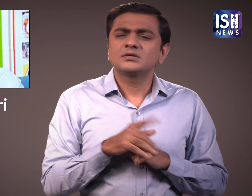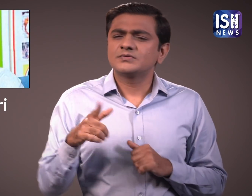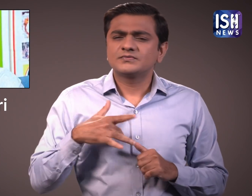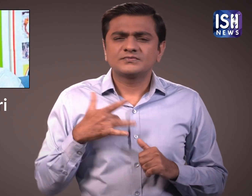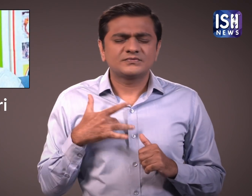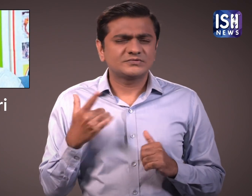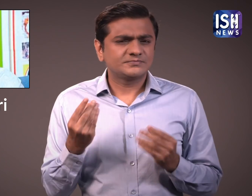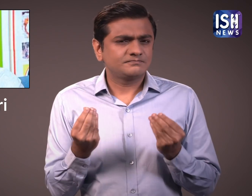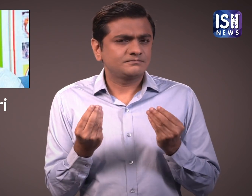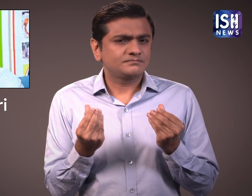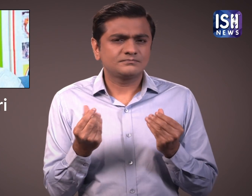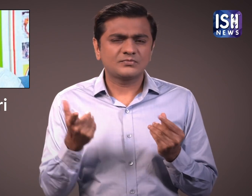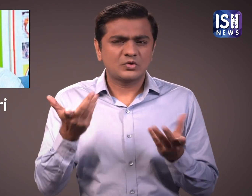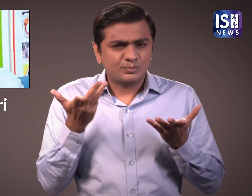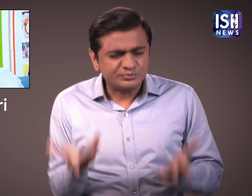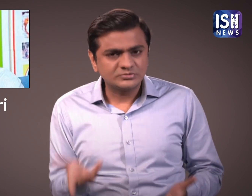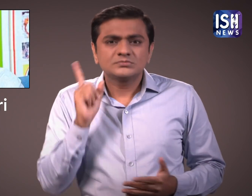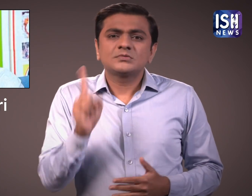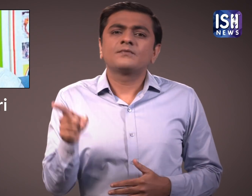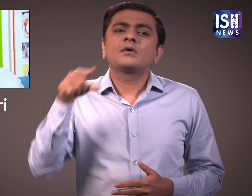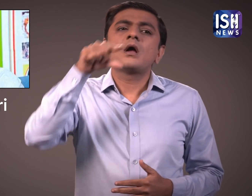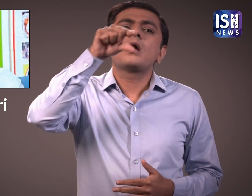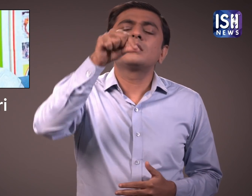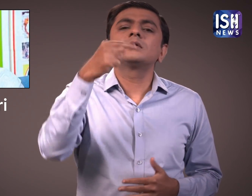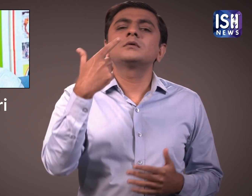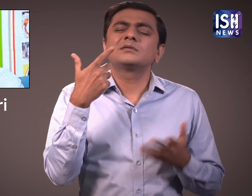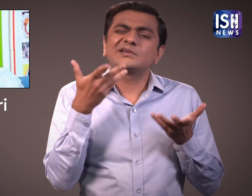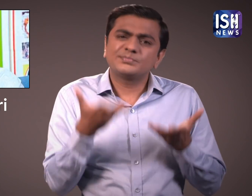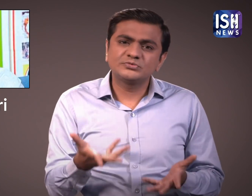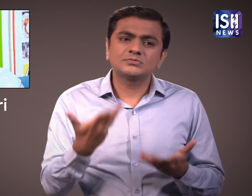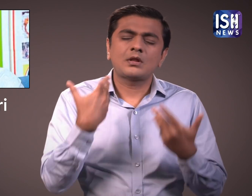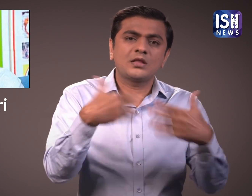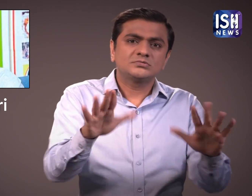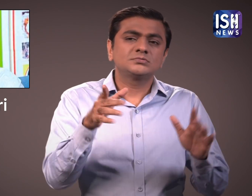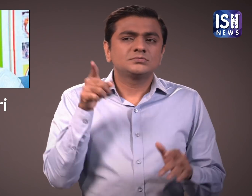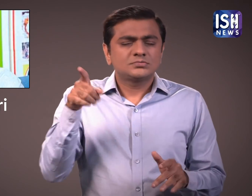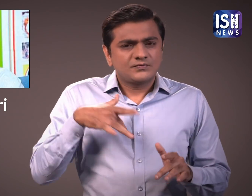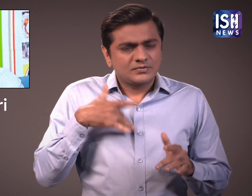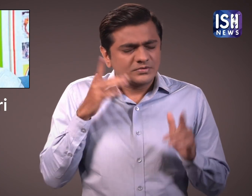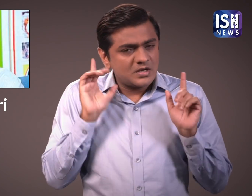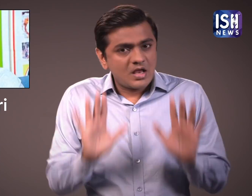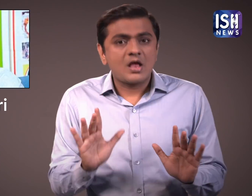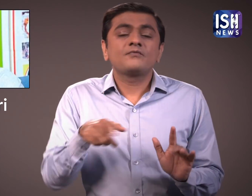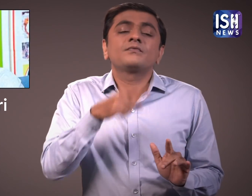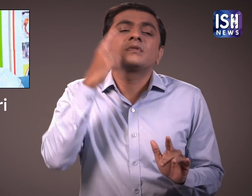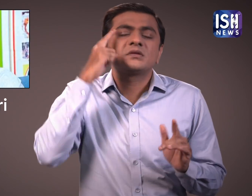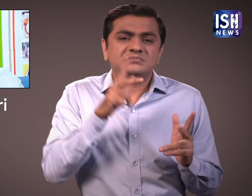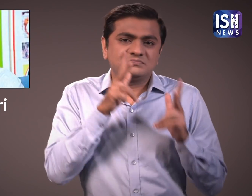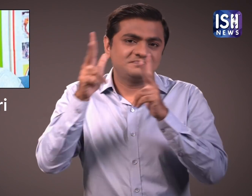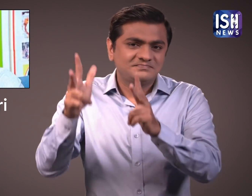and suspects it could be "deliberate sabotage".